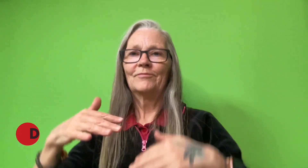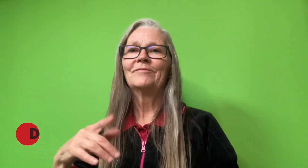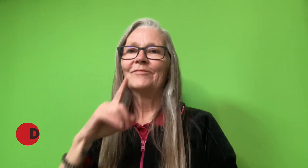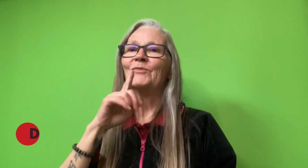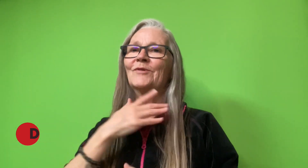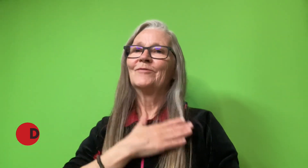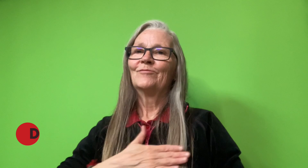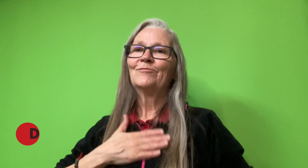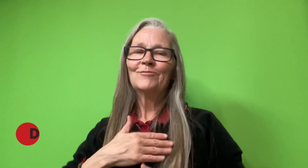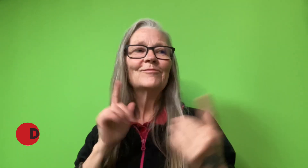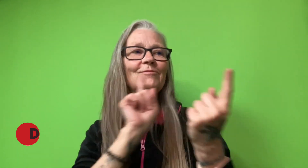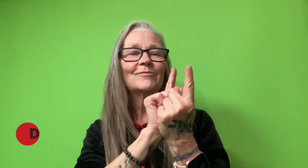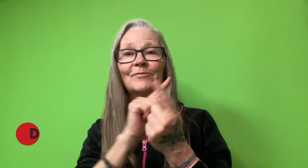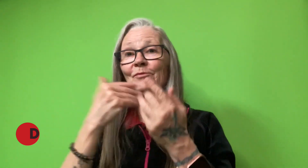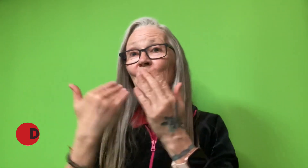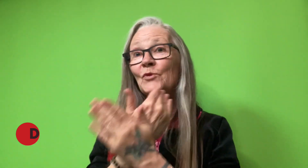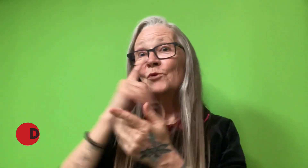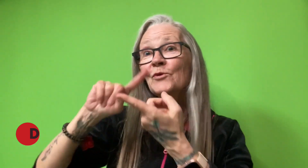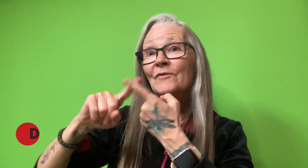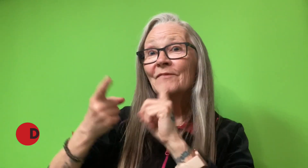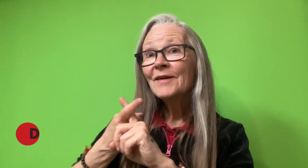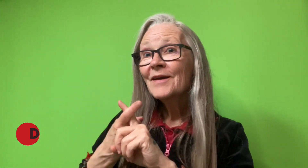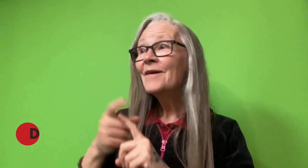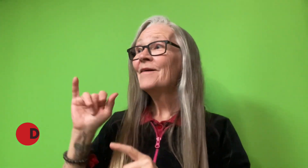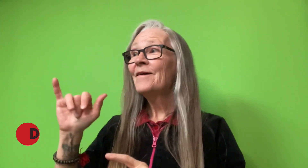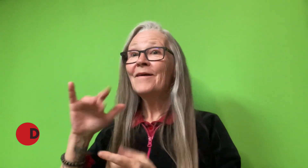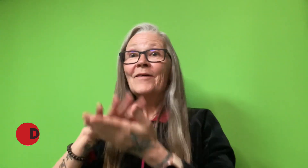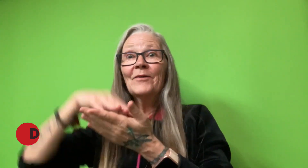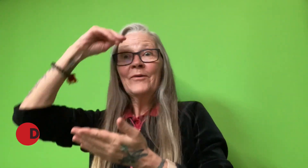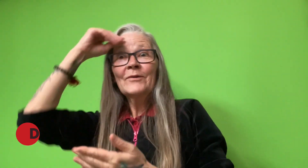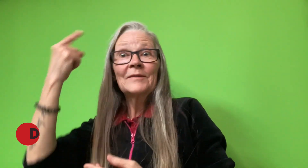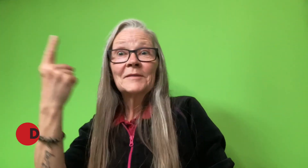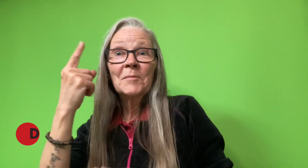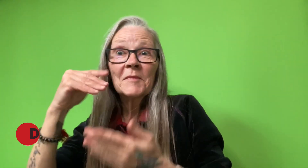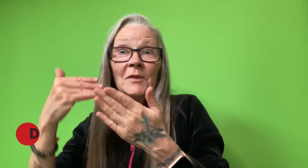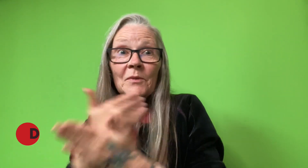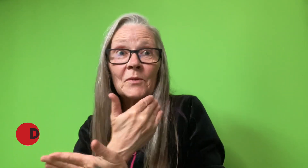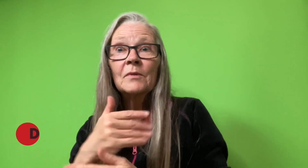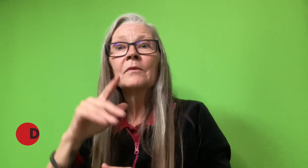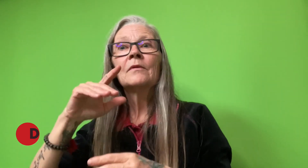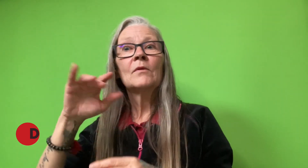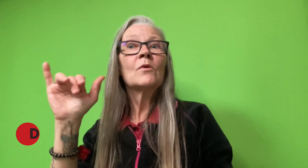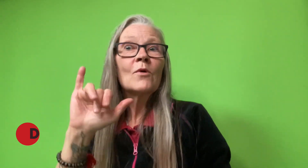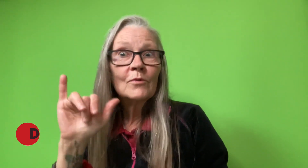to congregate and enjoy meeting new friends, learning something new and